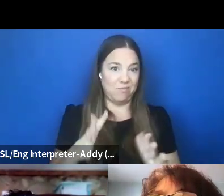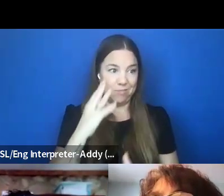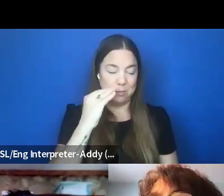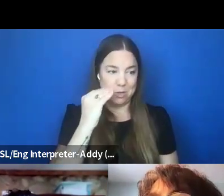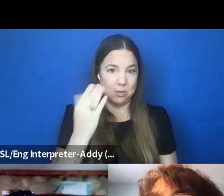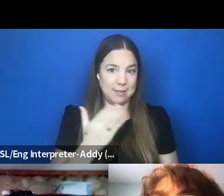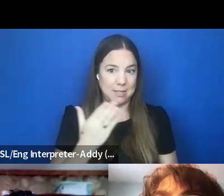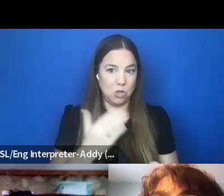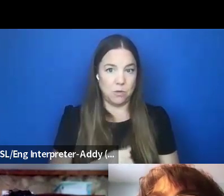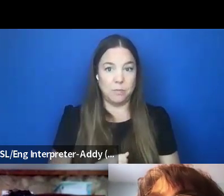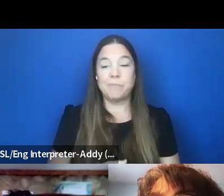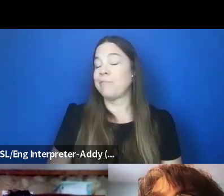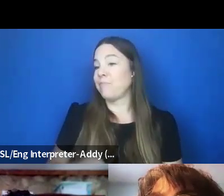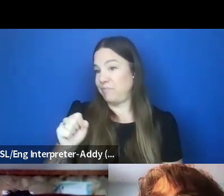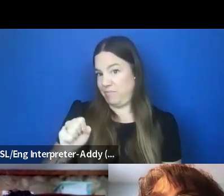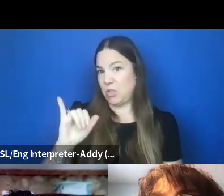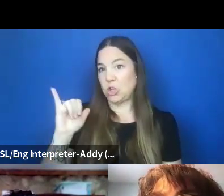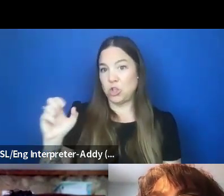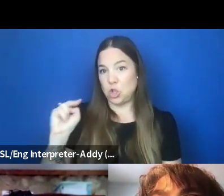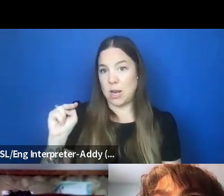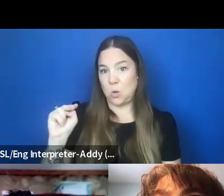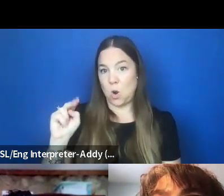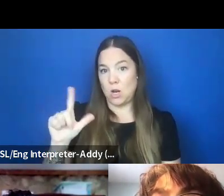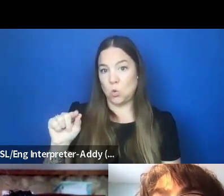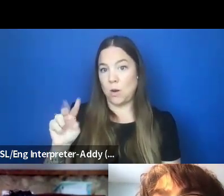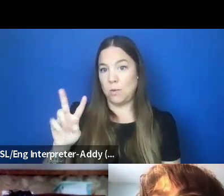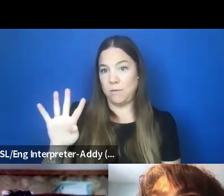Adeleigh Belyeu: Back in January of this year. Adeleigh Belyeu: city of Selma.